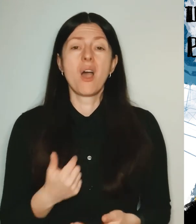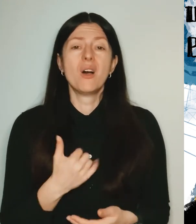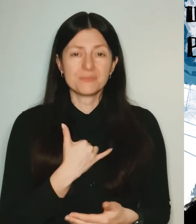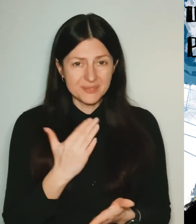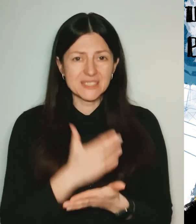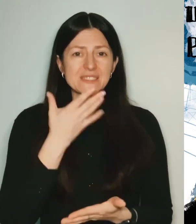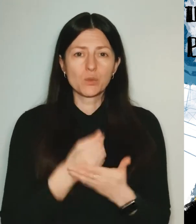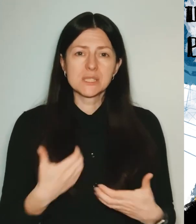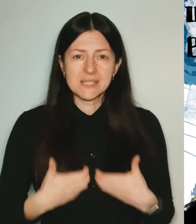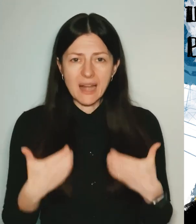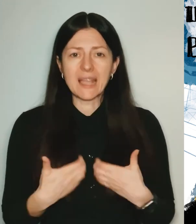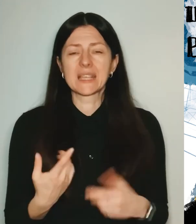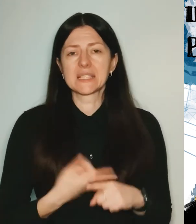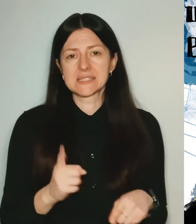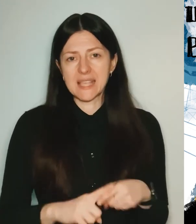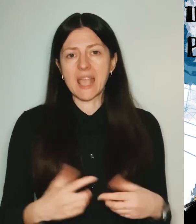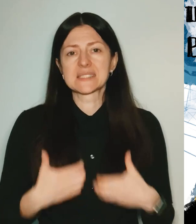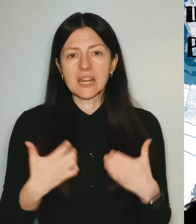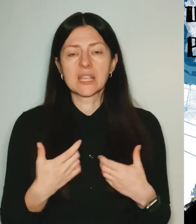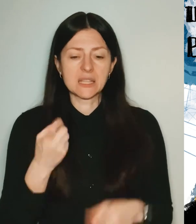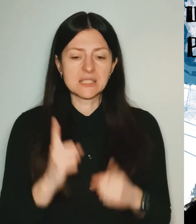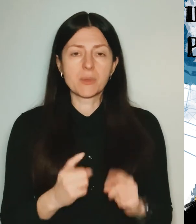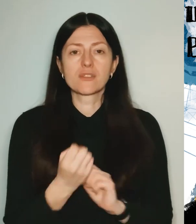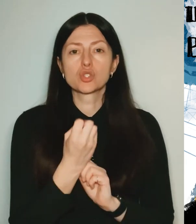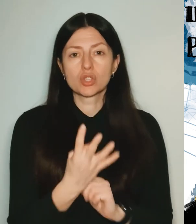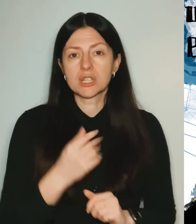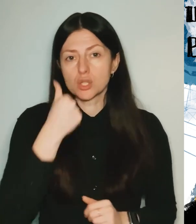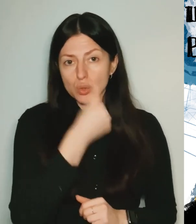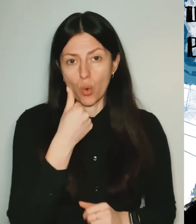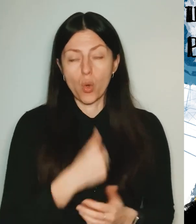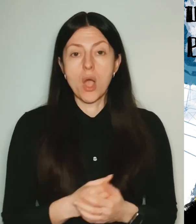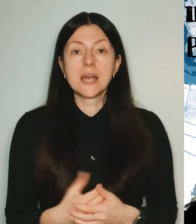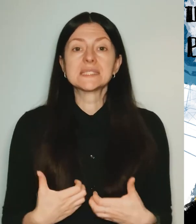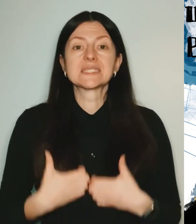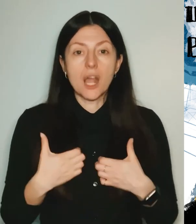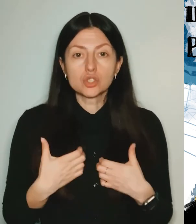I have some of my personal fears and truly they’re with me since 2014;